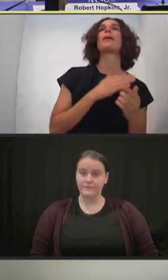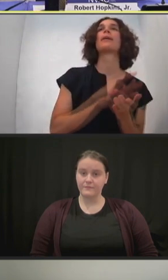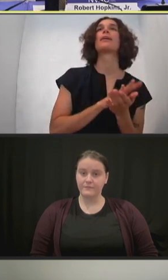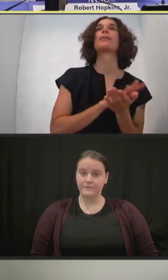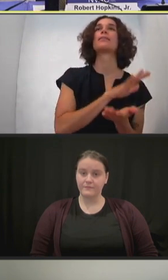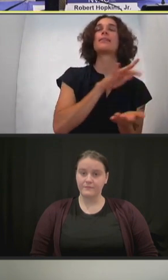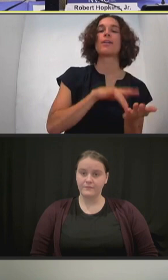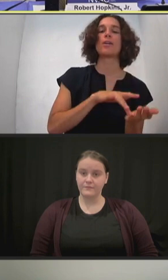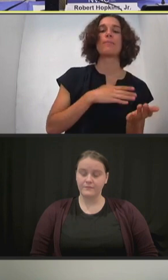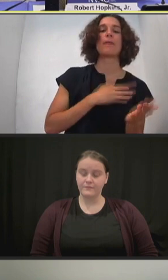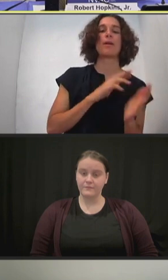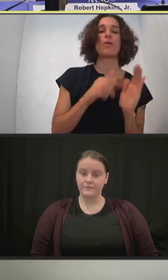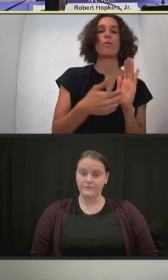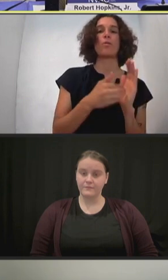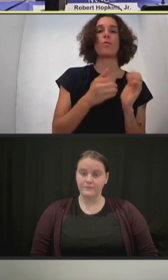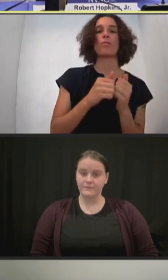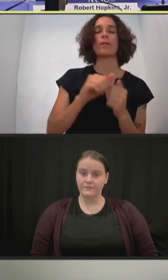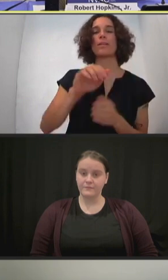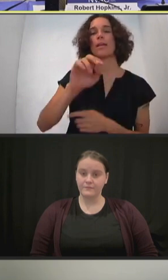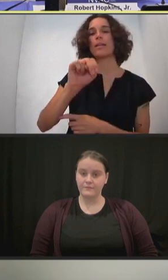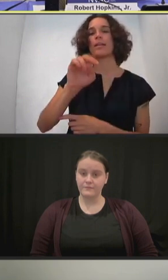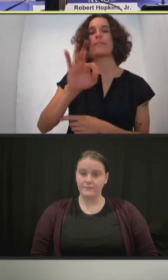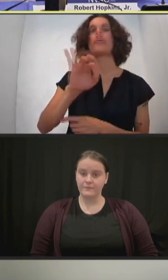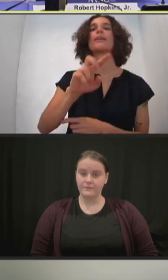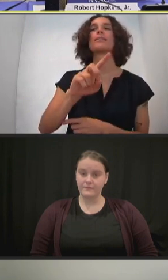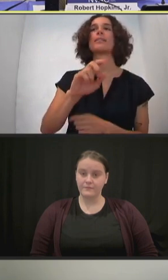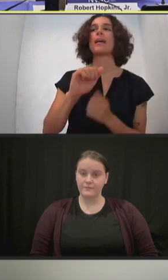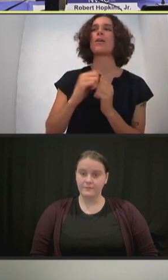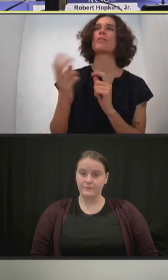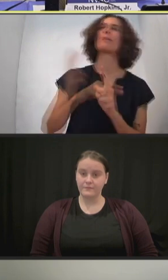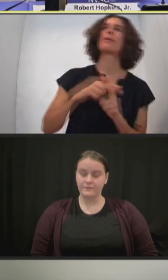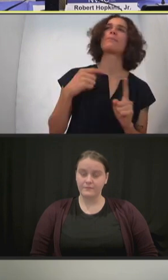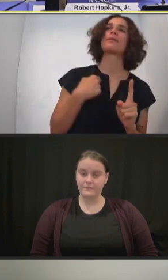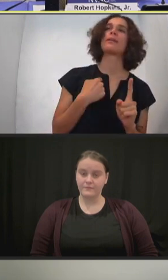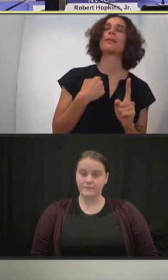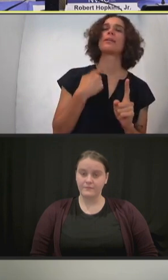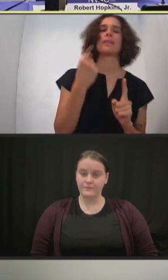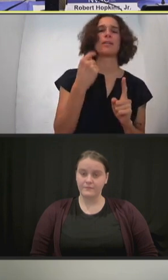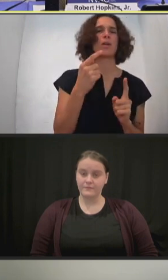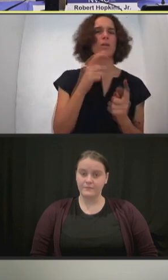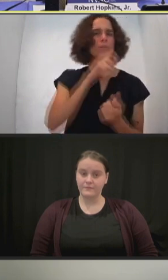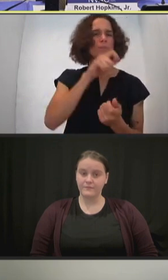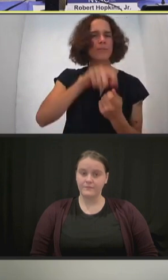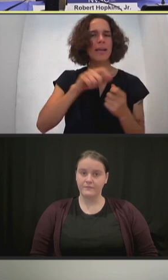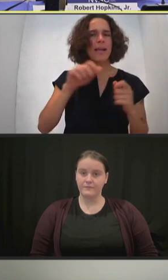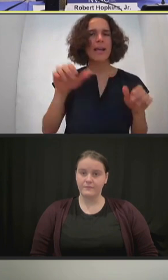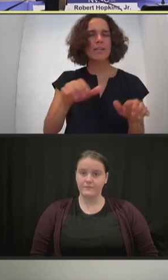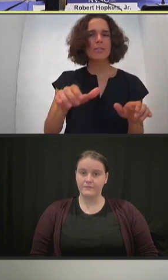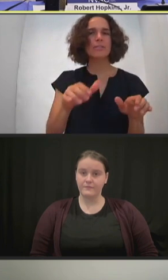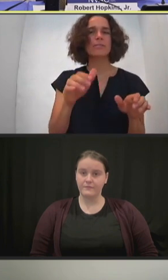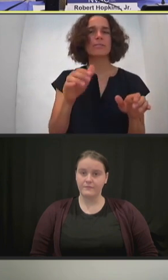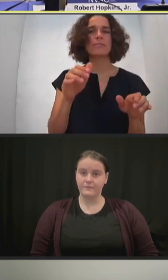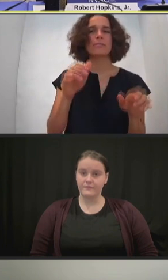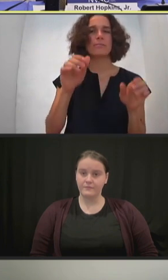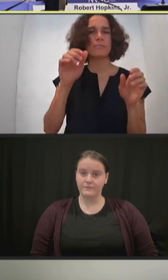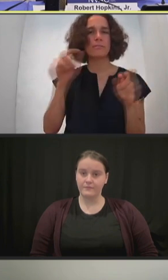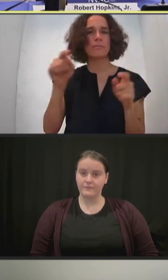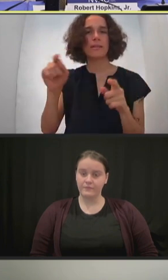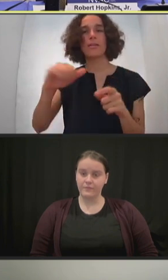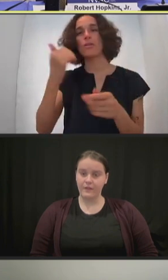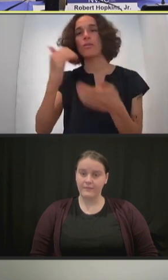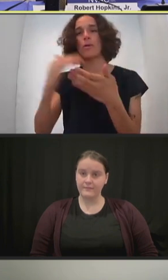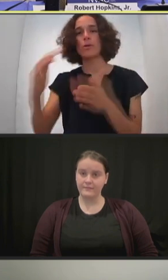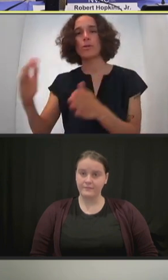with NFID. You know, what are specific actions that partners can do to help -- to reinforce